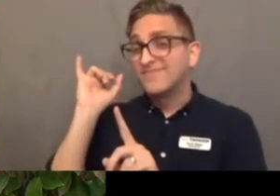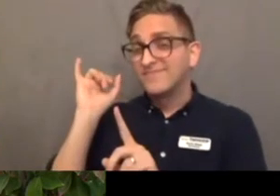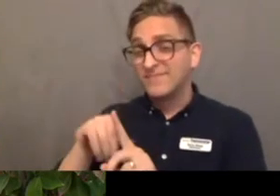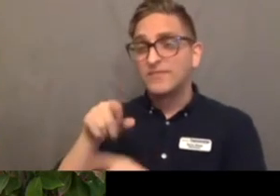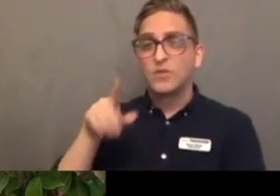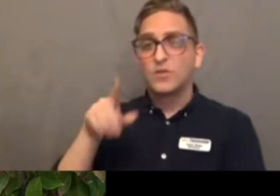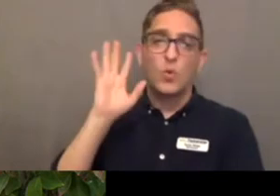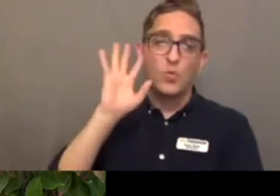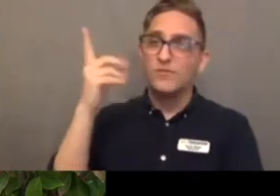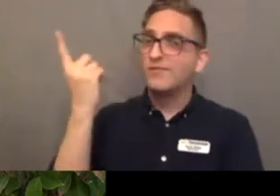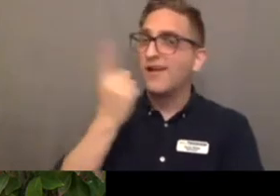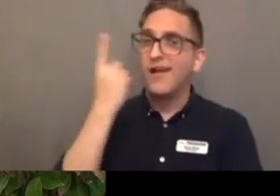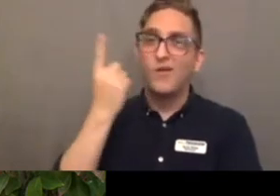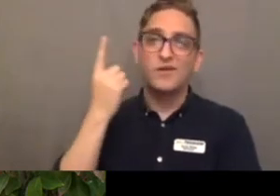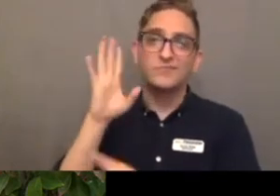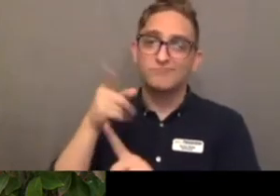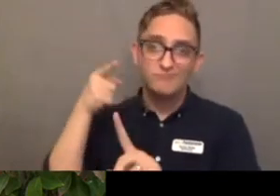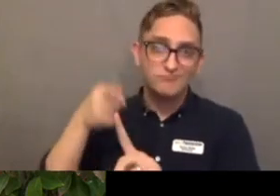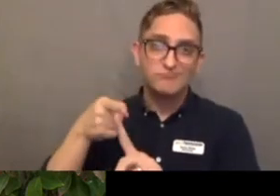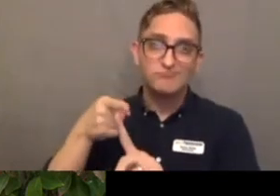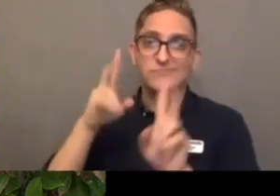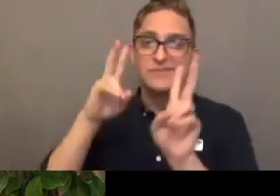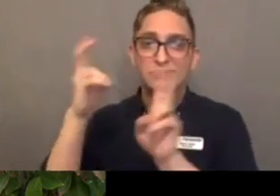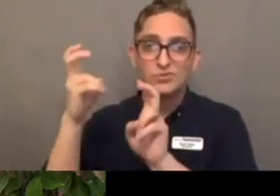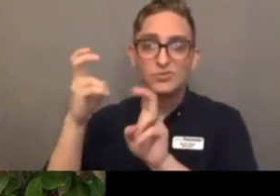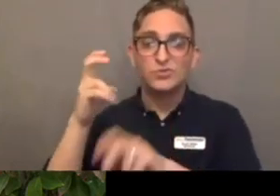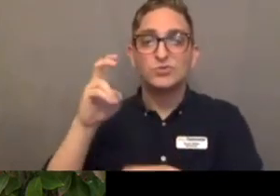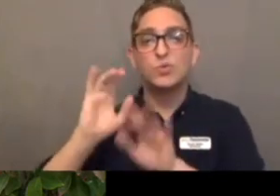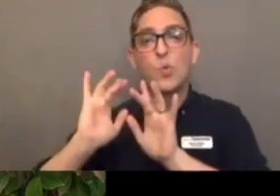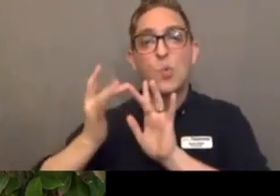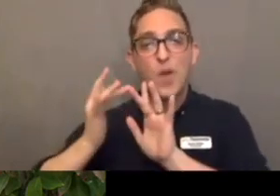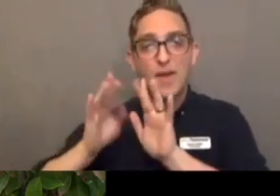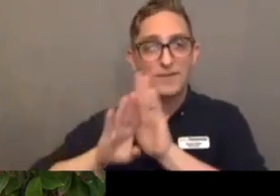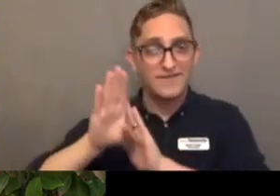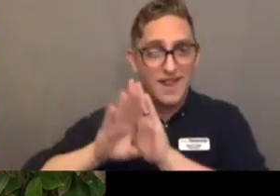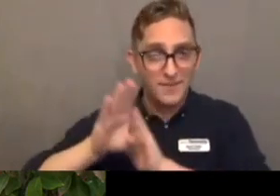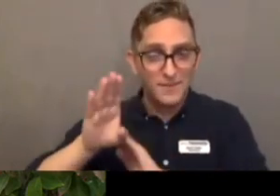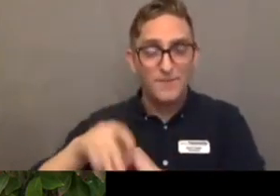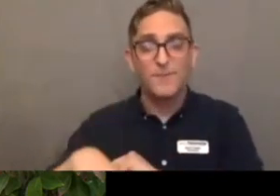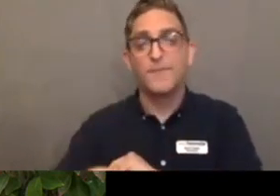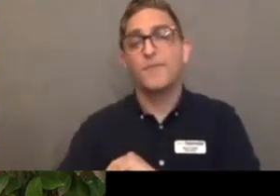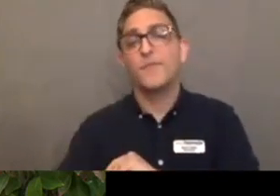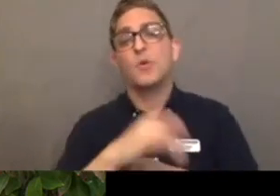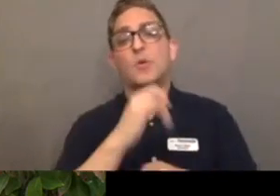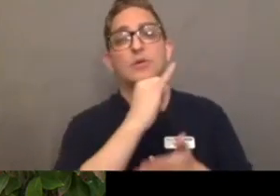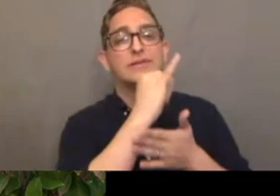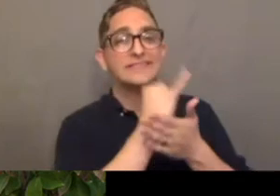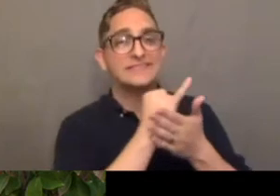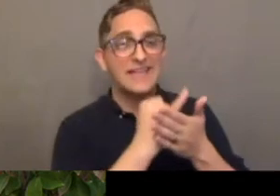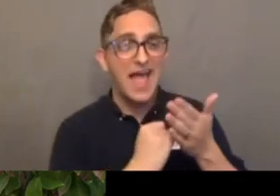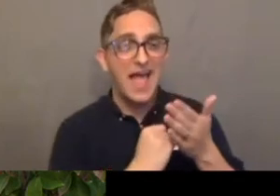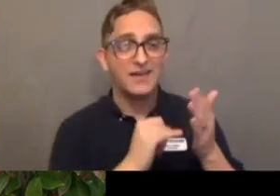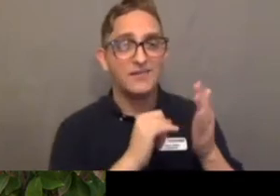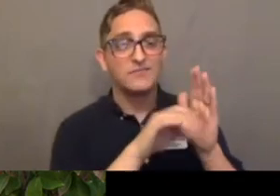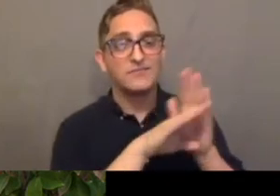issue with any kind of web development or any kind of design field, is weighing the